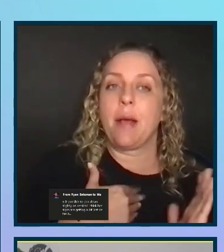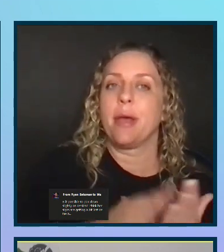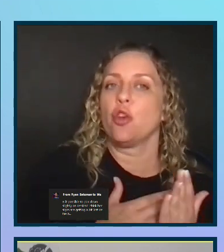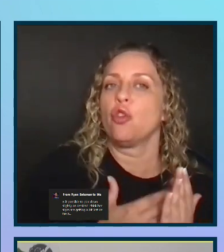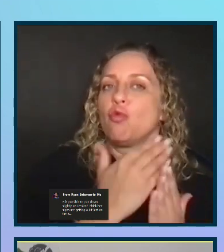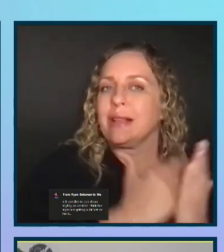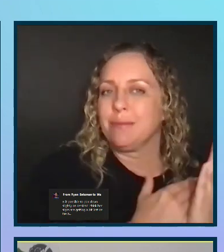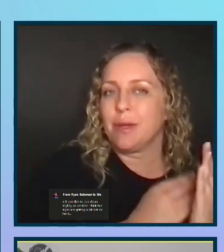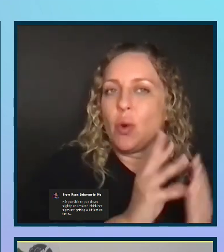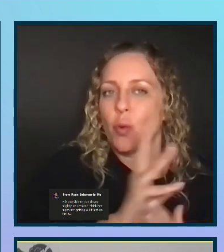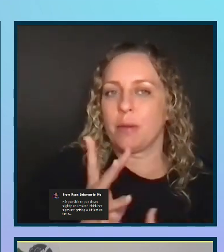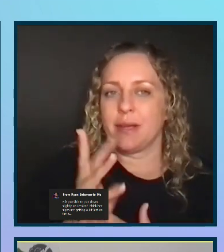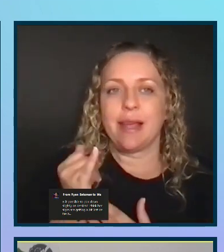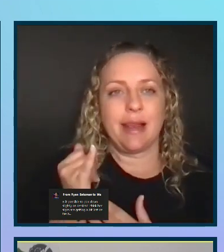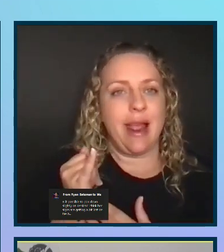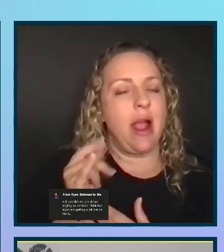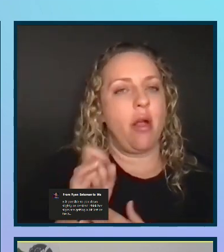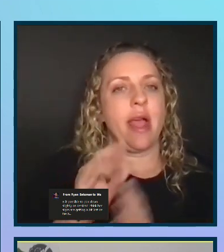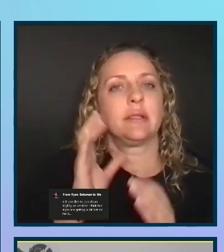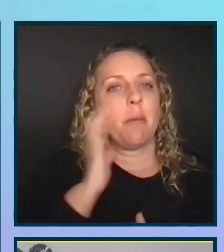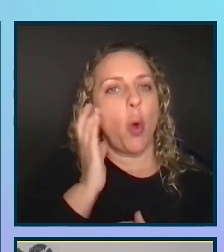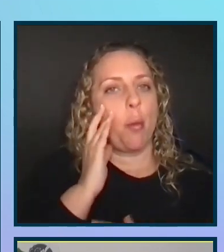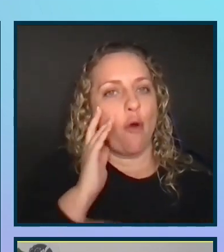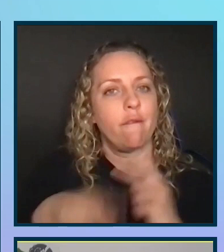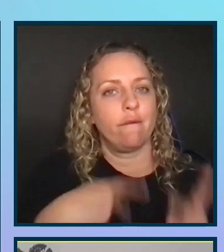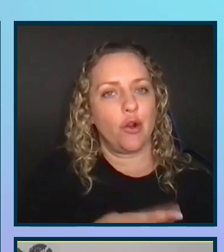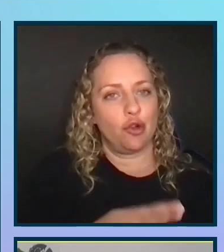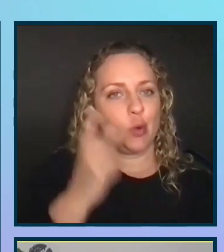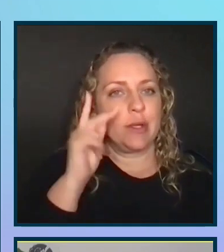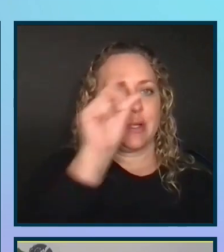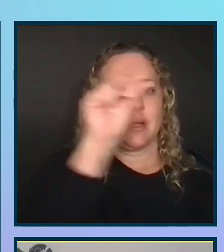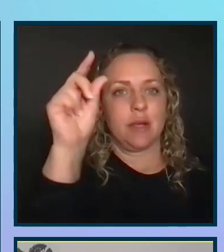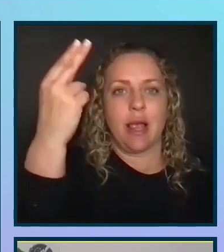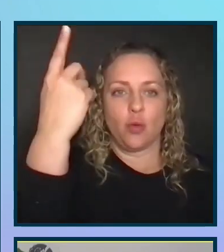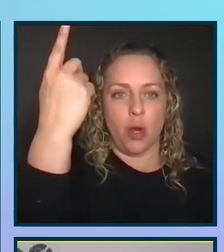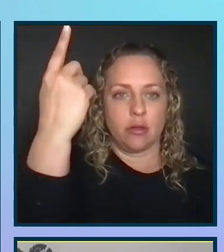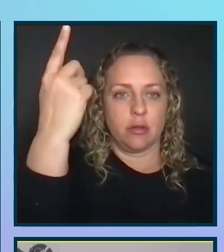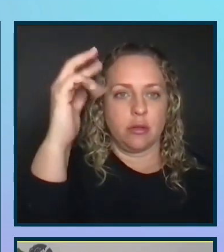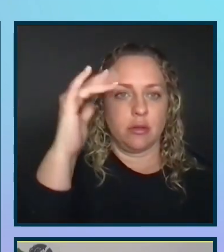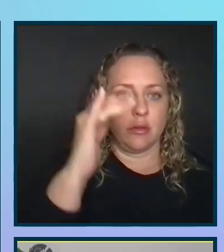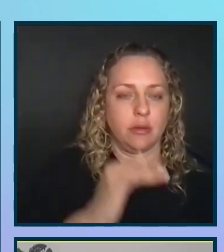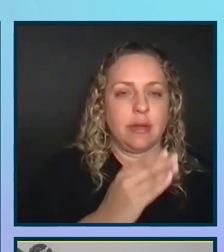this time, it's the mobile version and gluten free pizza. The top should be H1, ingredient is stage two,